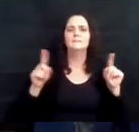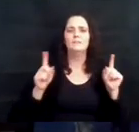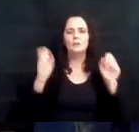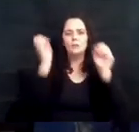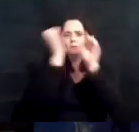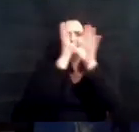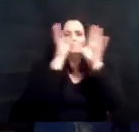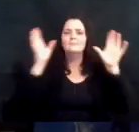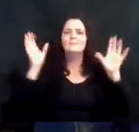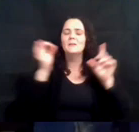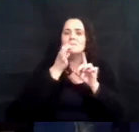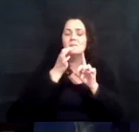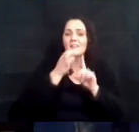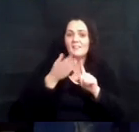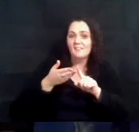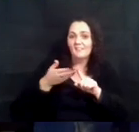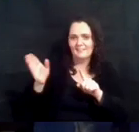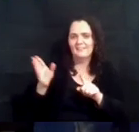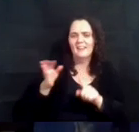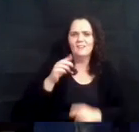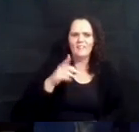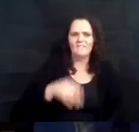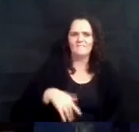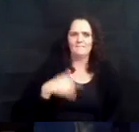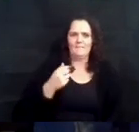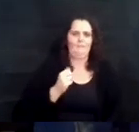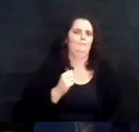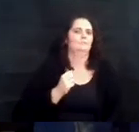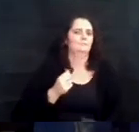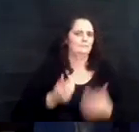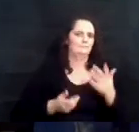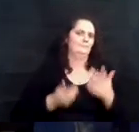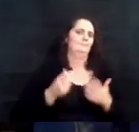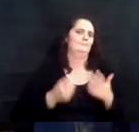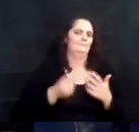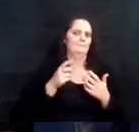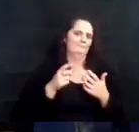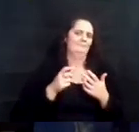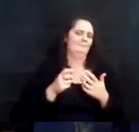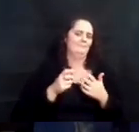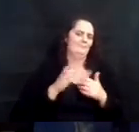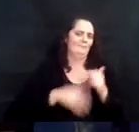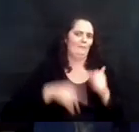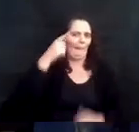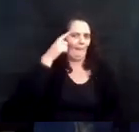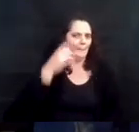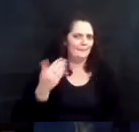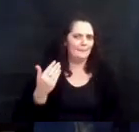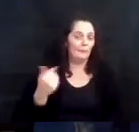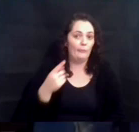series has been about, since the very beginning, was to try things that might be a little uncomfortable, that might be a little bit different, or ways that you